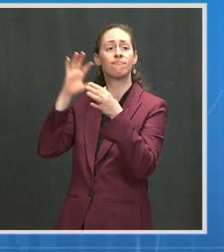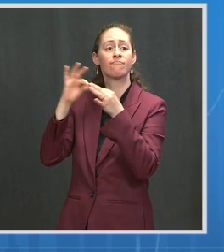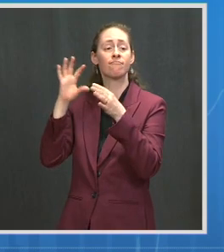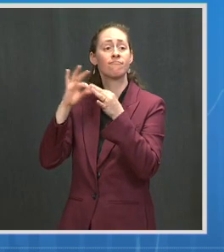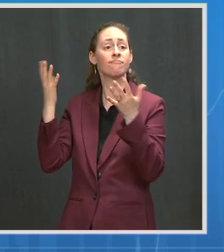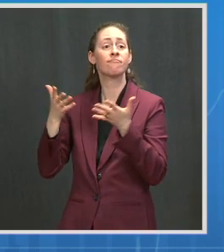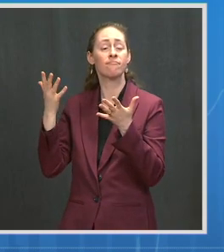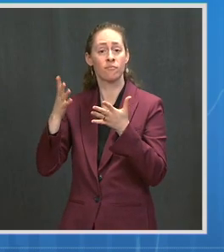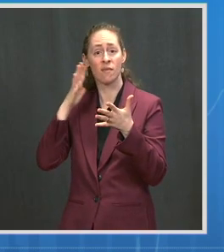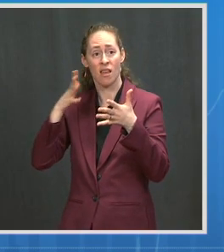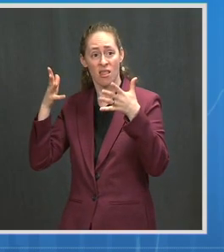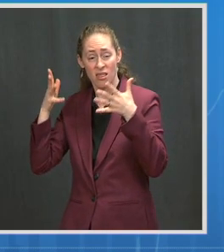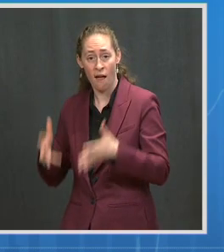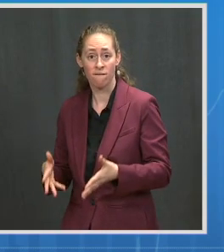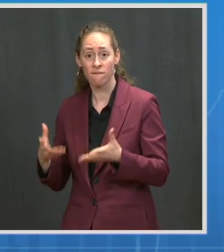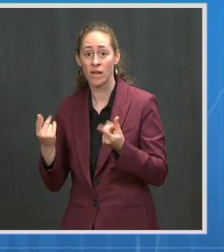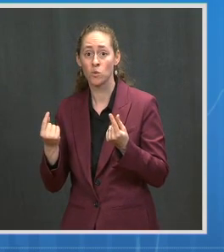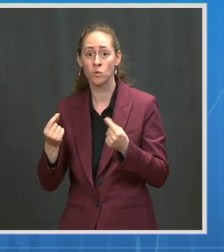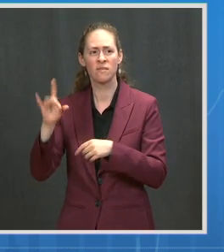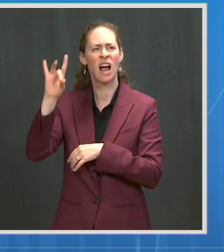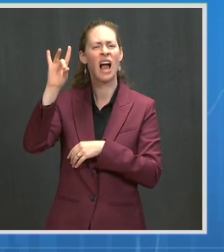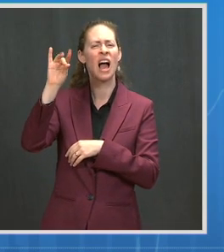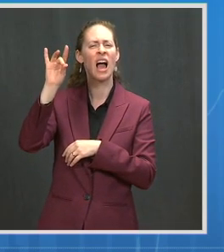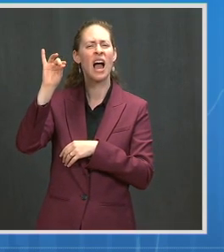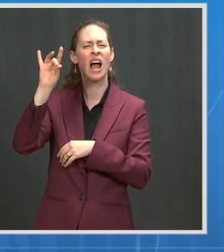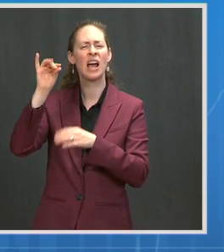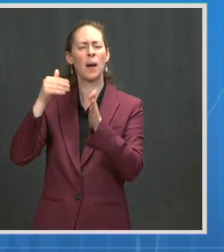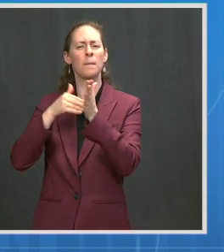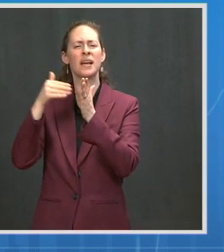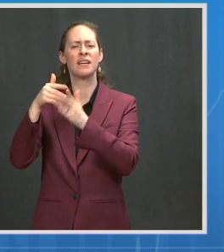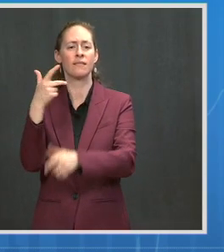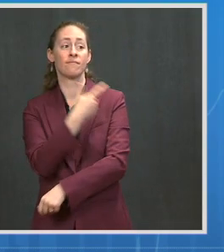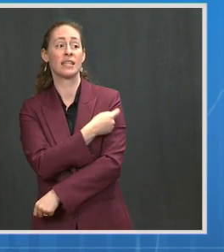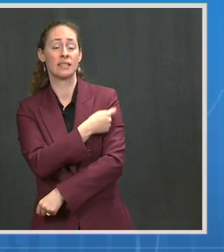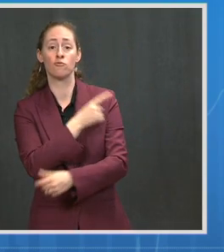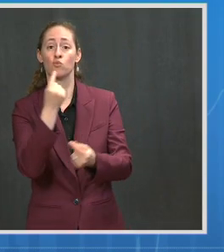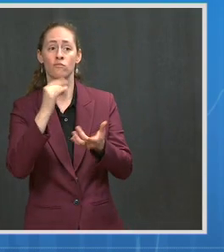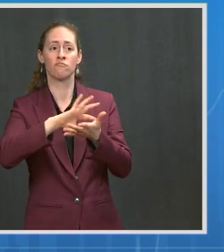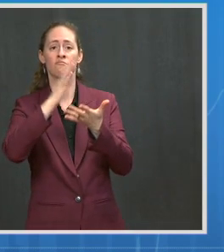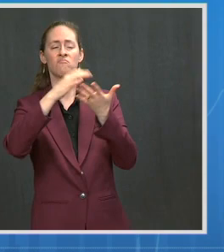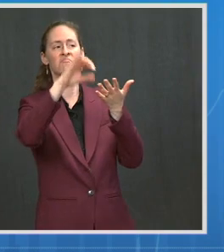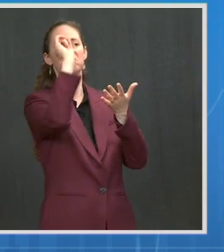in the world has shared. We will not use our vaccines to secure favors from other countries.